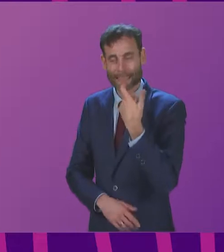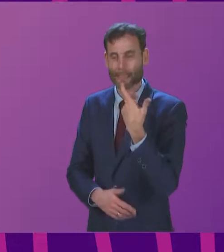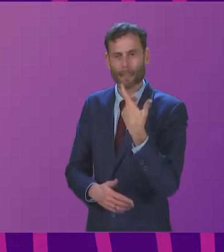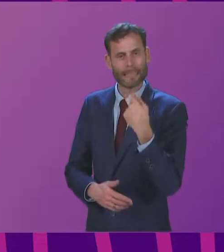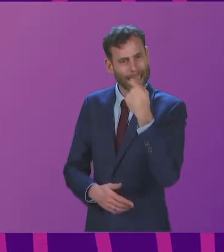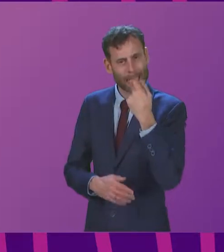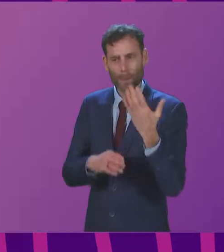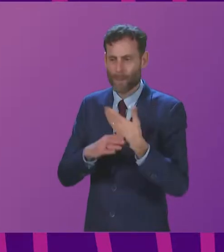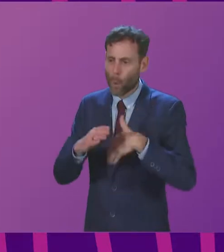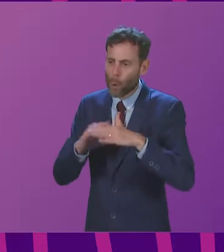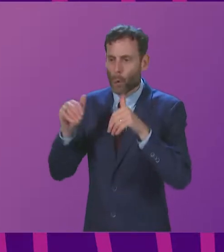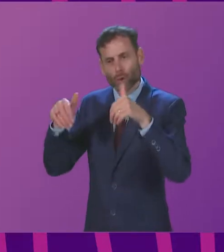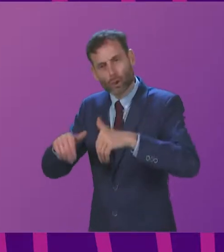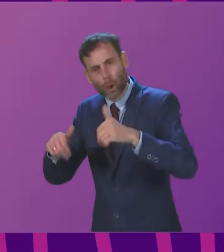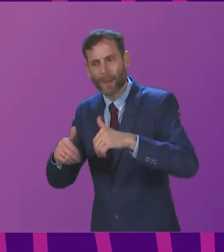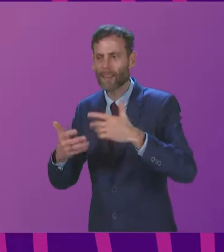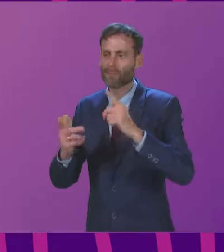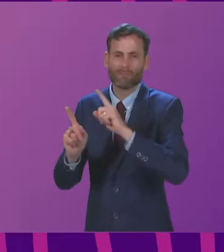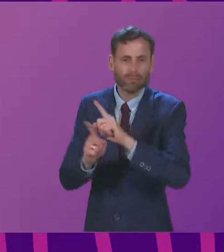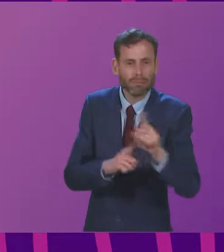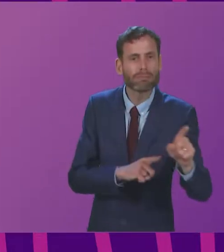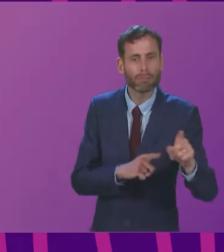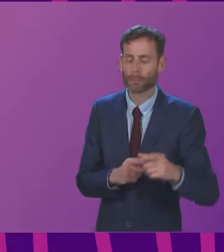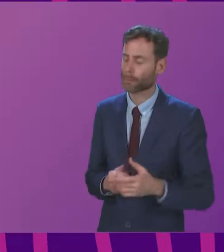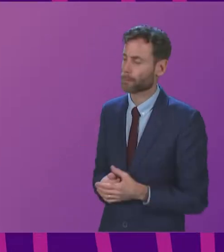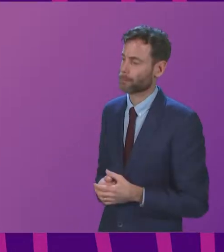for example—not just in those that might be covered by a certification scheme.